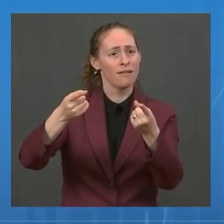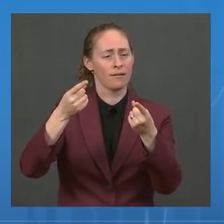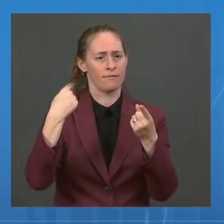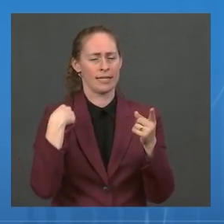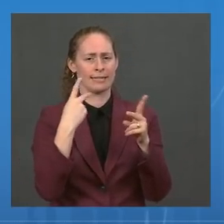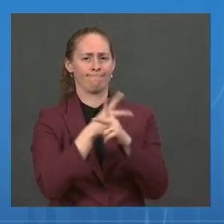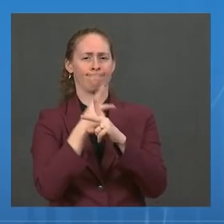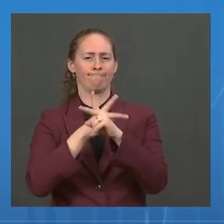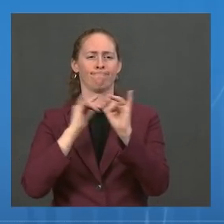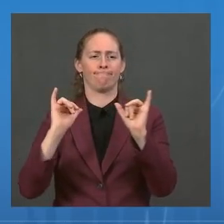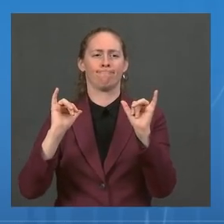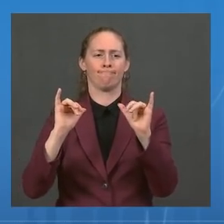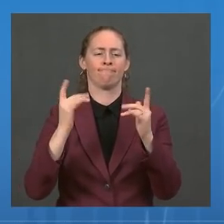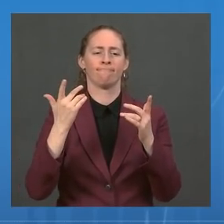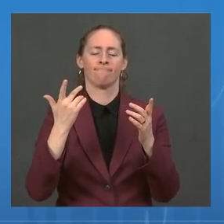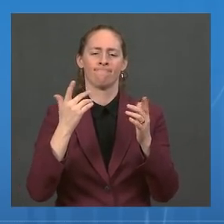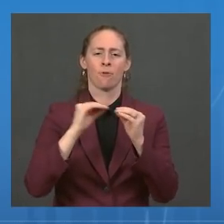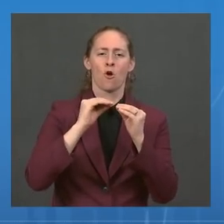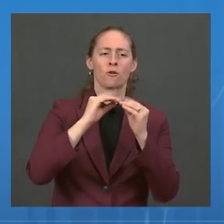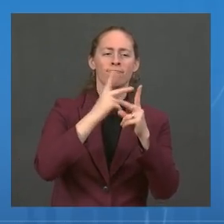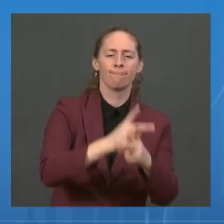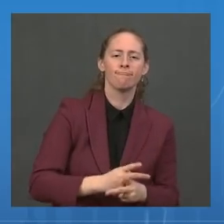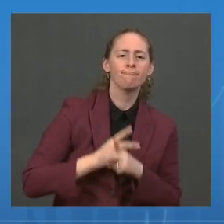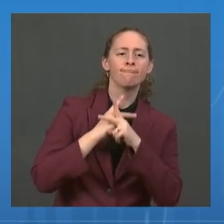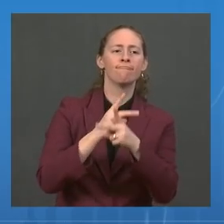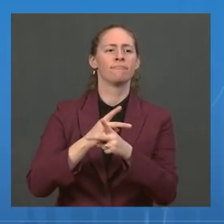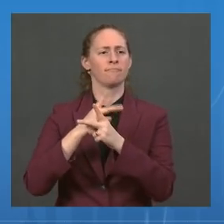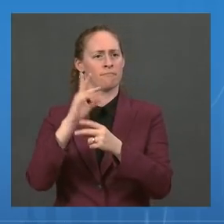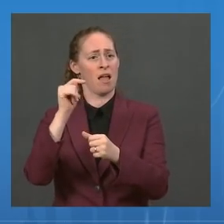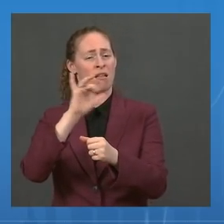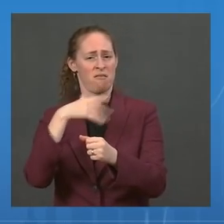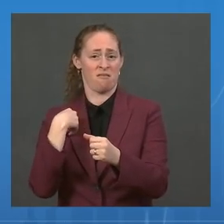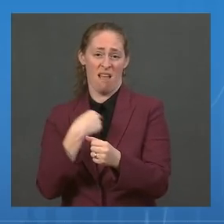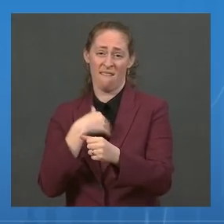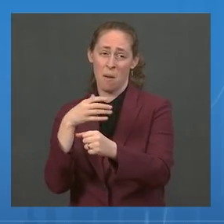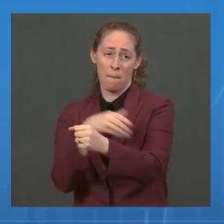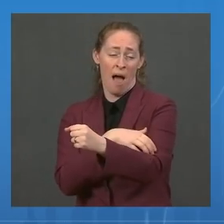And we have powerful, powerful tools, including vaccines, that we didn't have before.